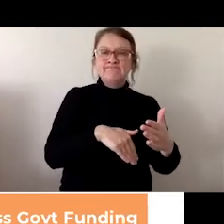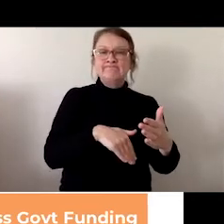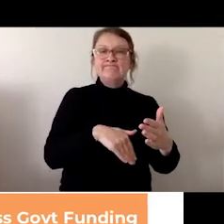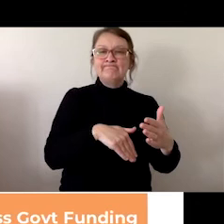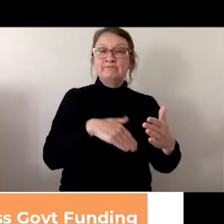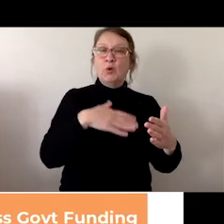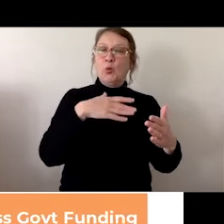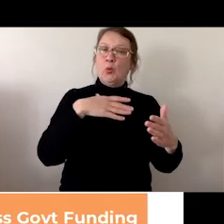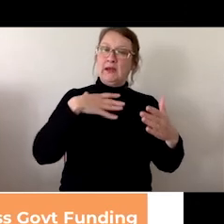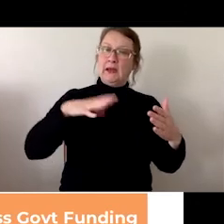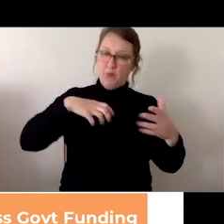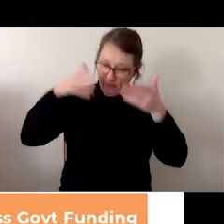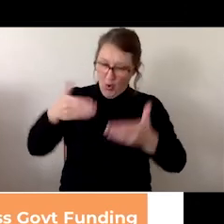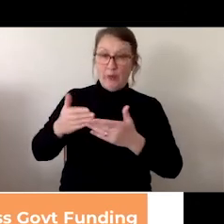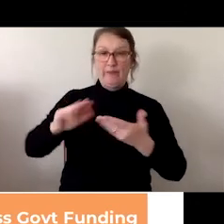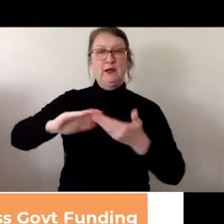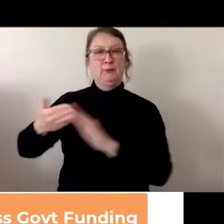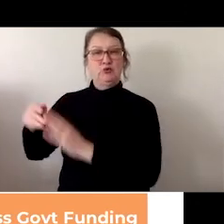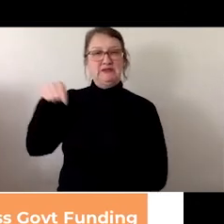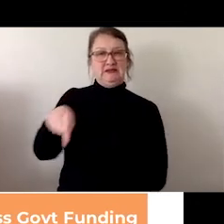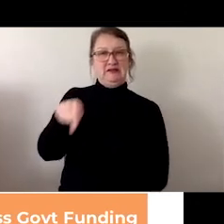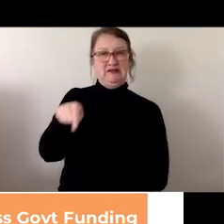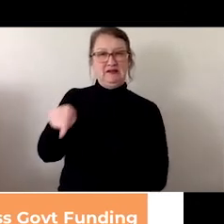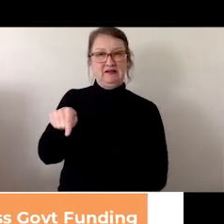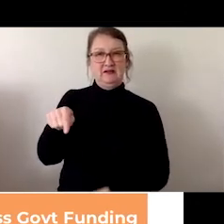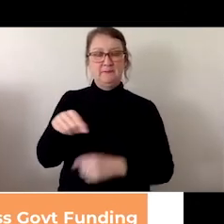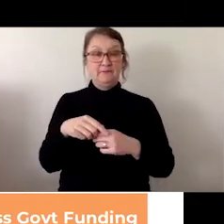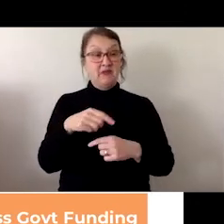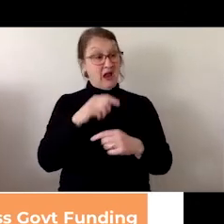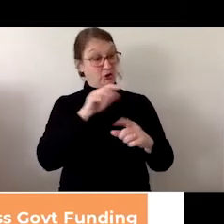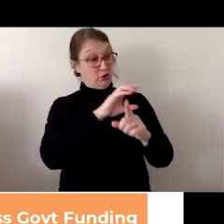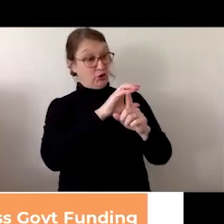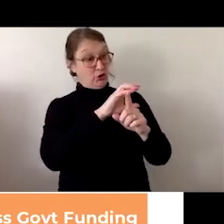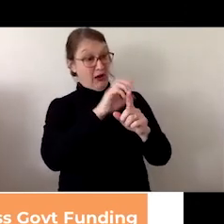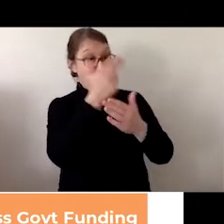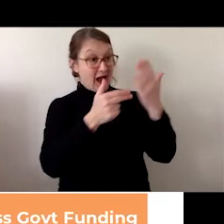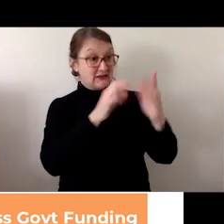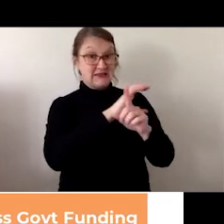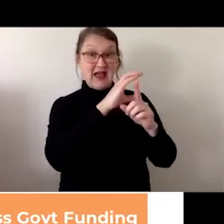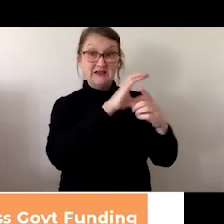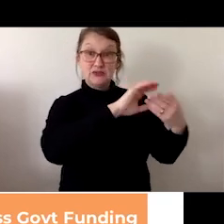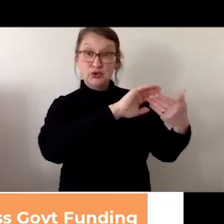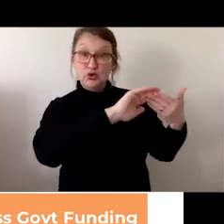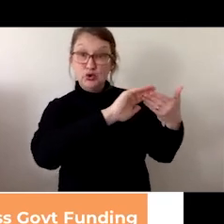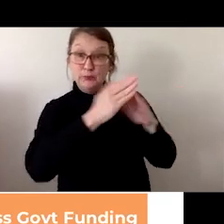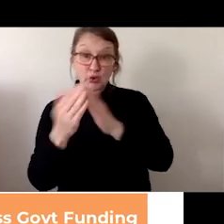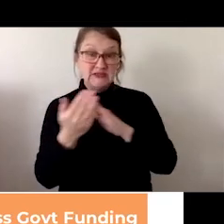view in the arts and cultural space in a way that other sectors can't, and really mobilise community to become not only loyal, but to grow